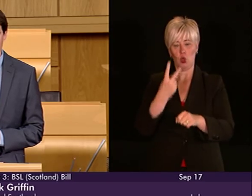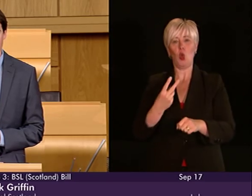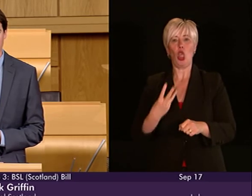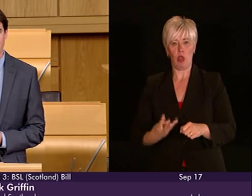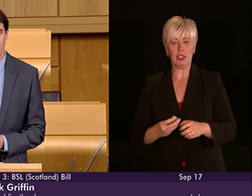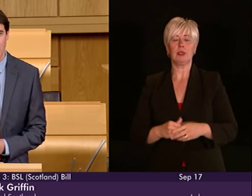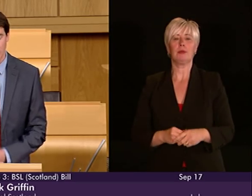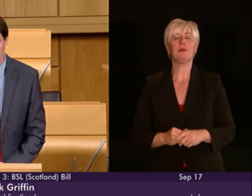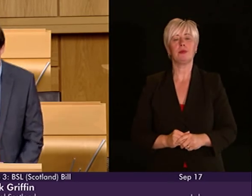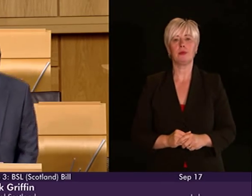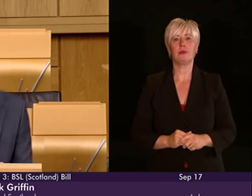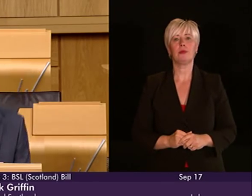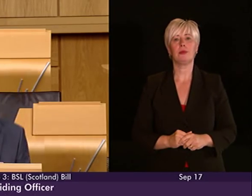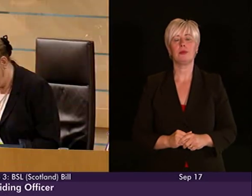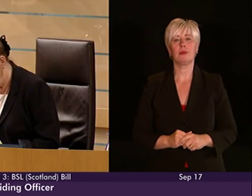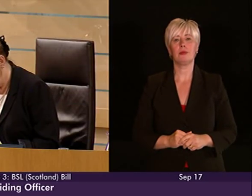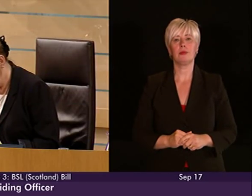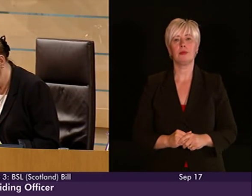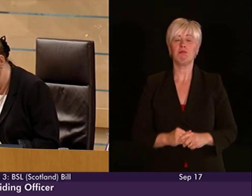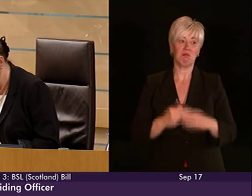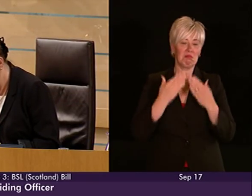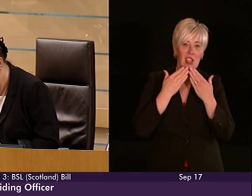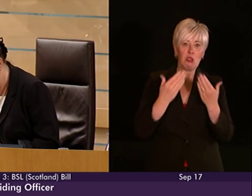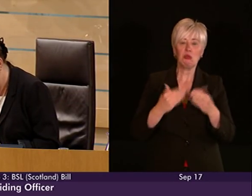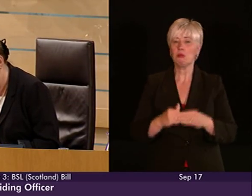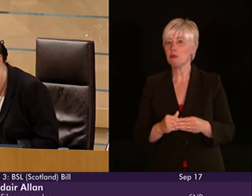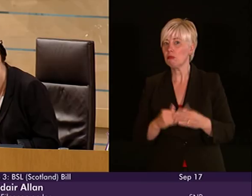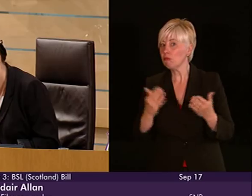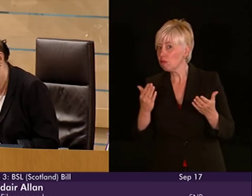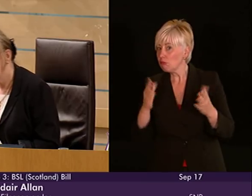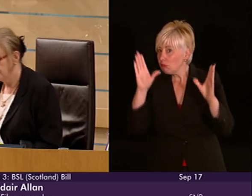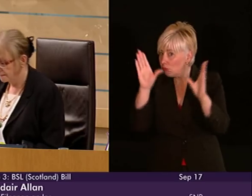The Deputy Presiding Officer: I call the minister to wind up the debate.